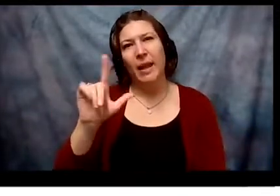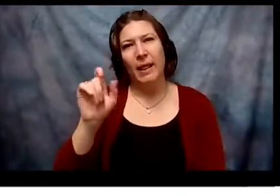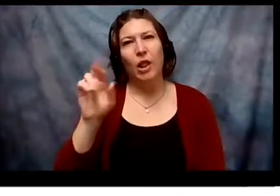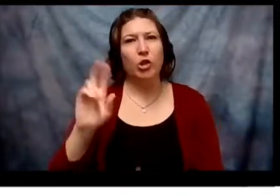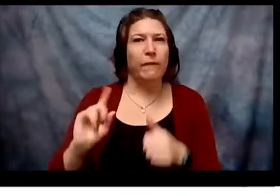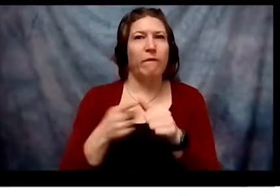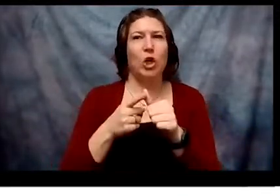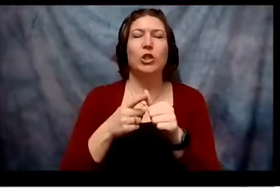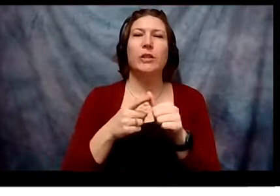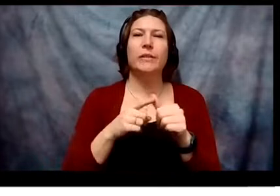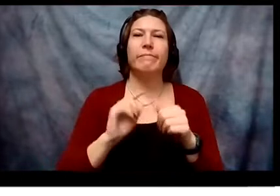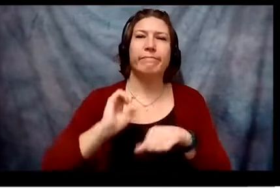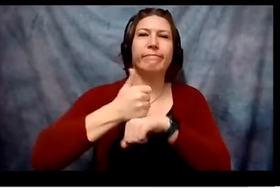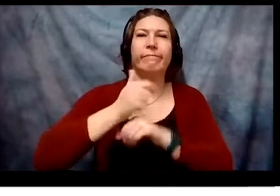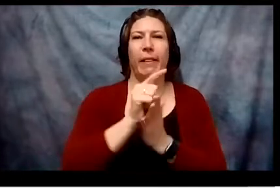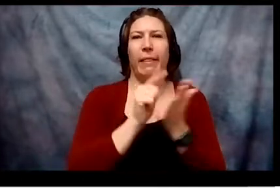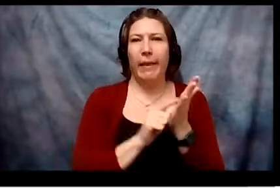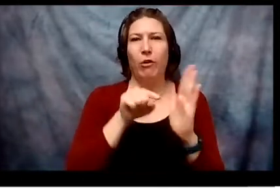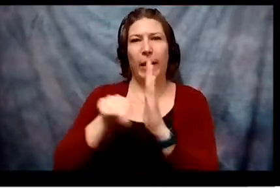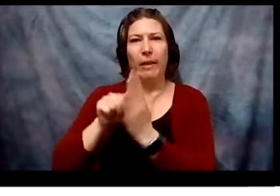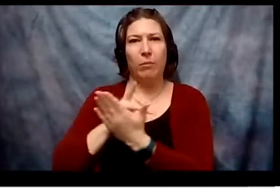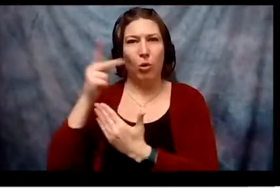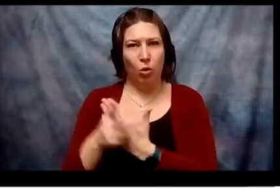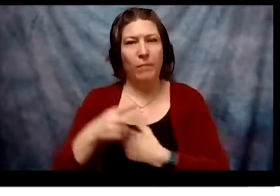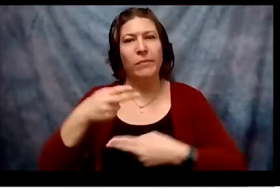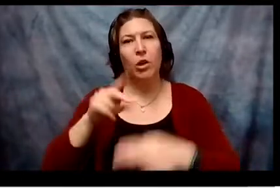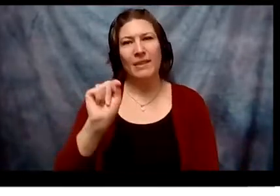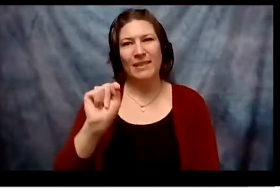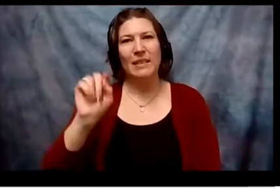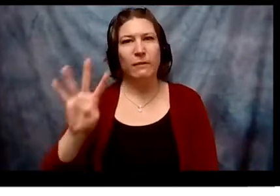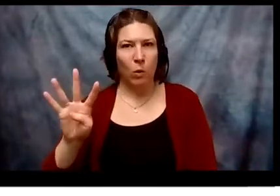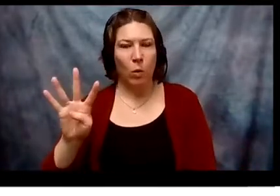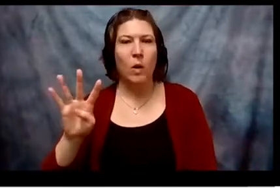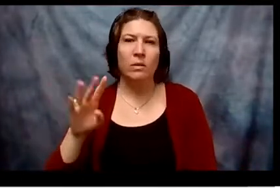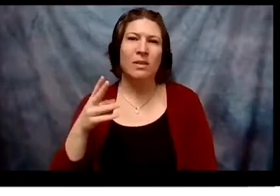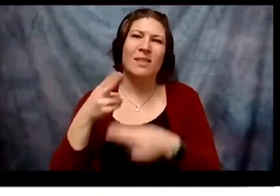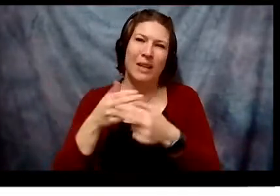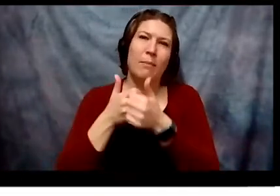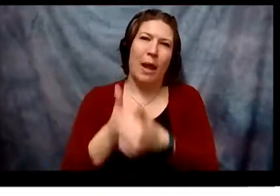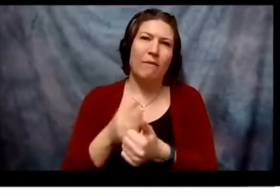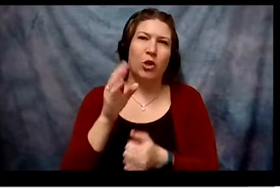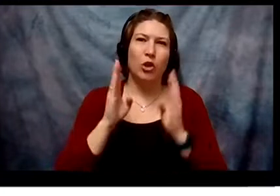The program was called T4 named after the street address,